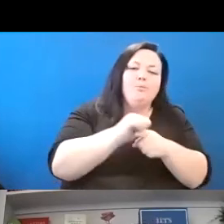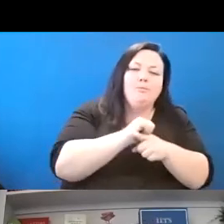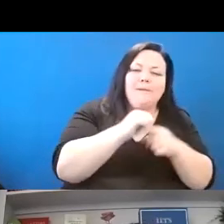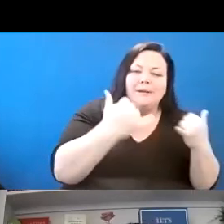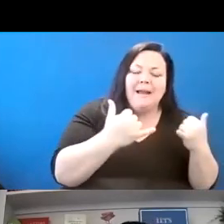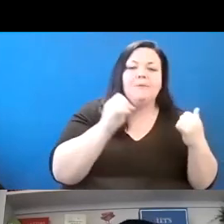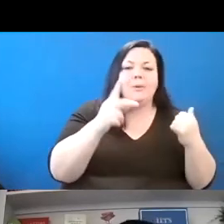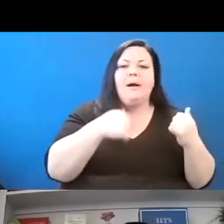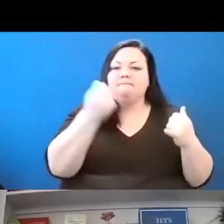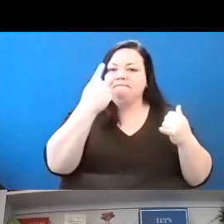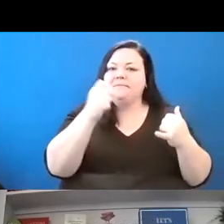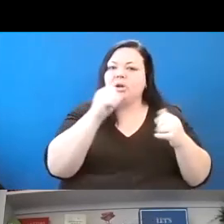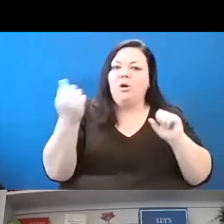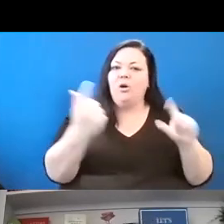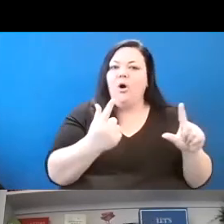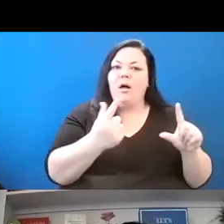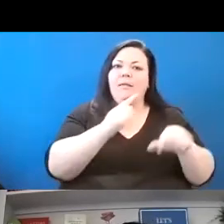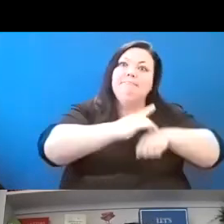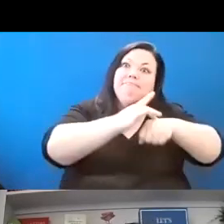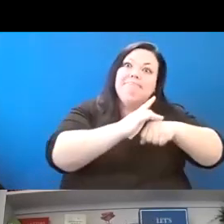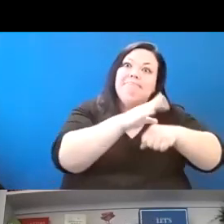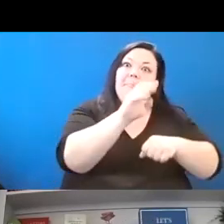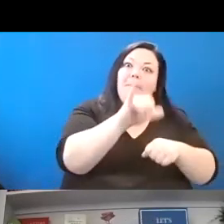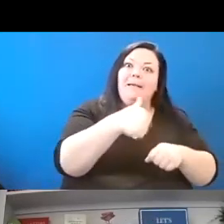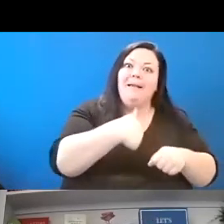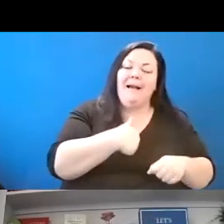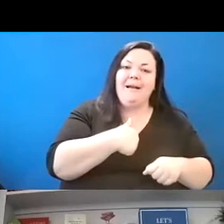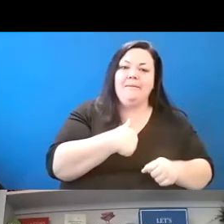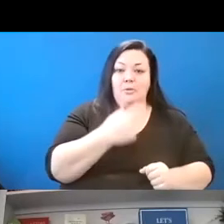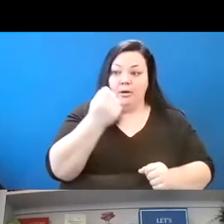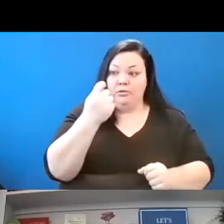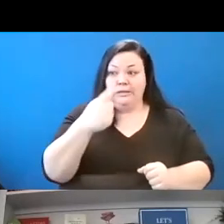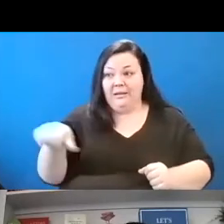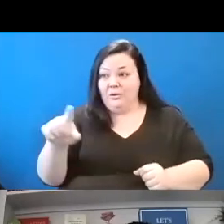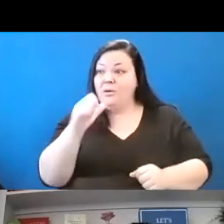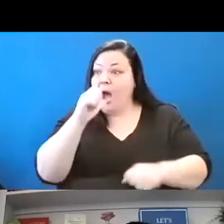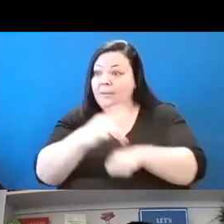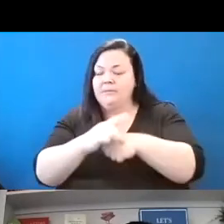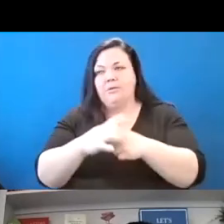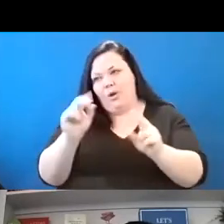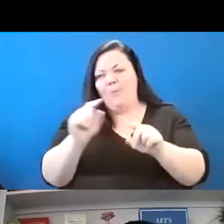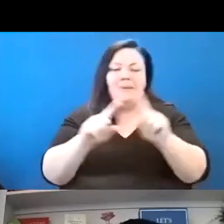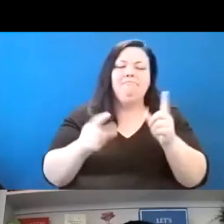not everybody's as obsessed with beyonce as i am do i understand it no but i get that that happens